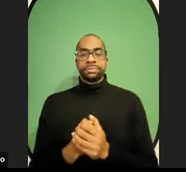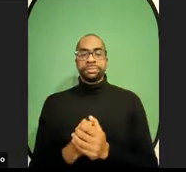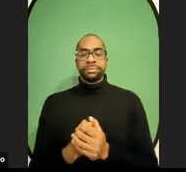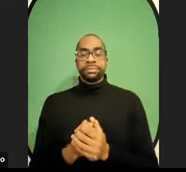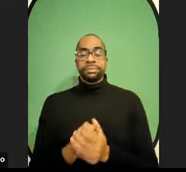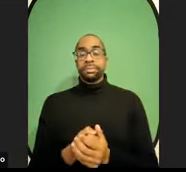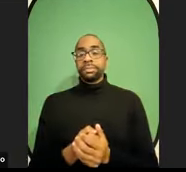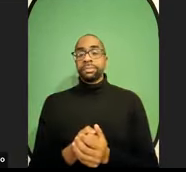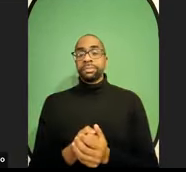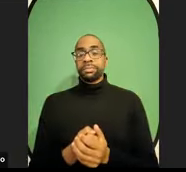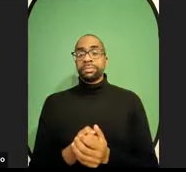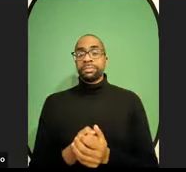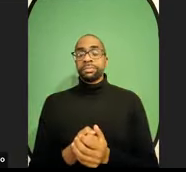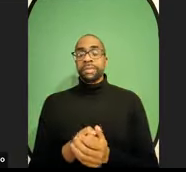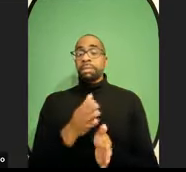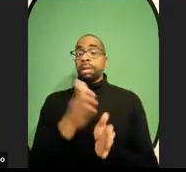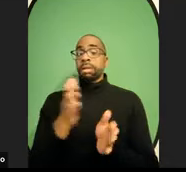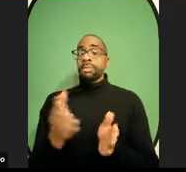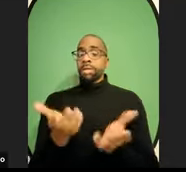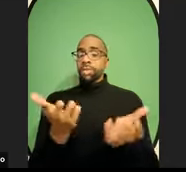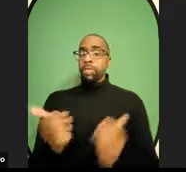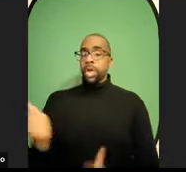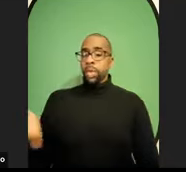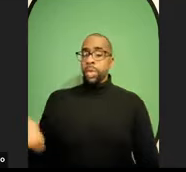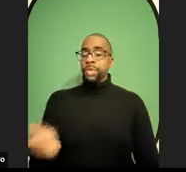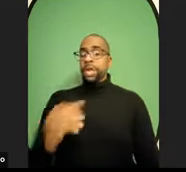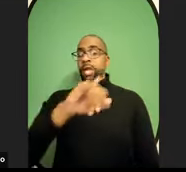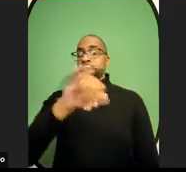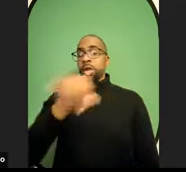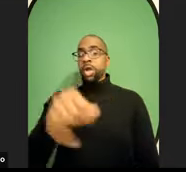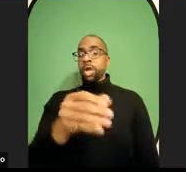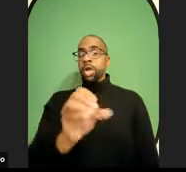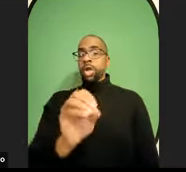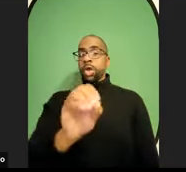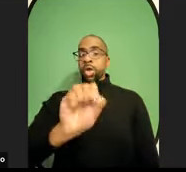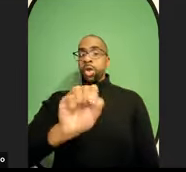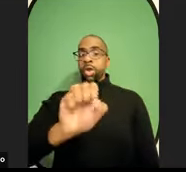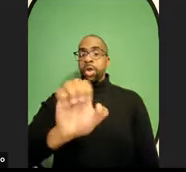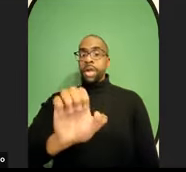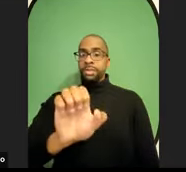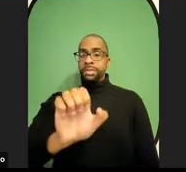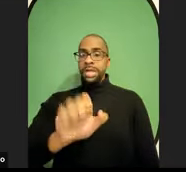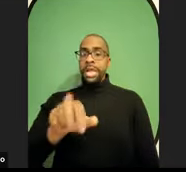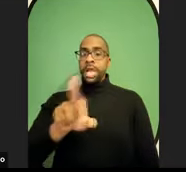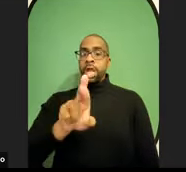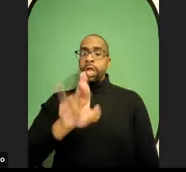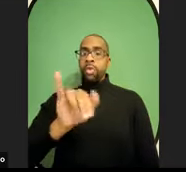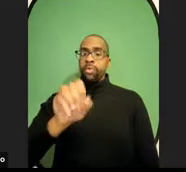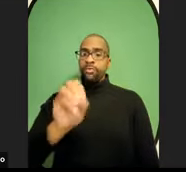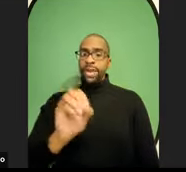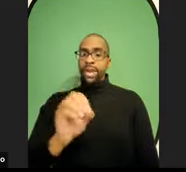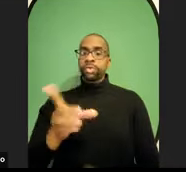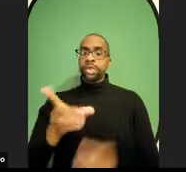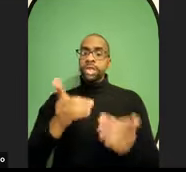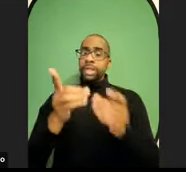She is also the Current disaster relief director for this organization. Next I'd like to introduce our side I'd like to introduce our esteemed colleague host.